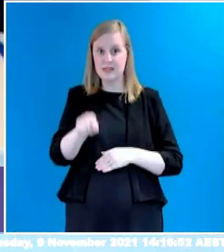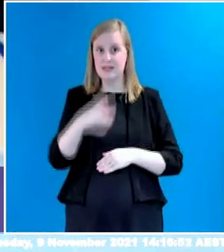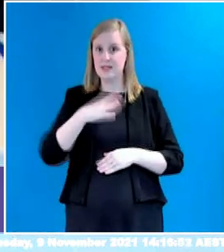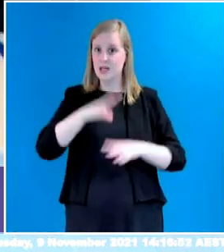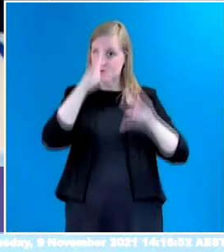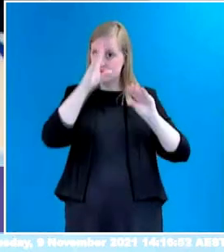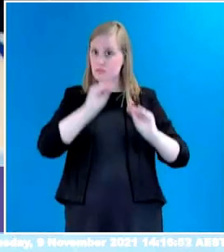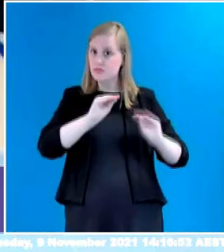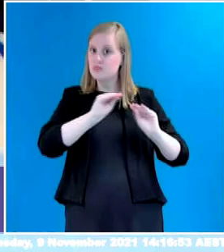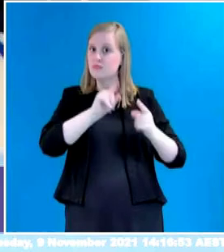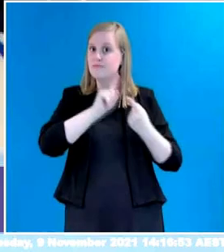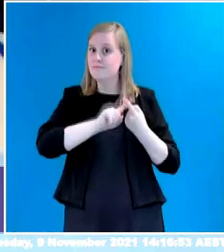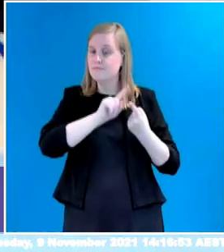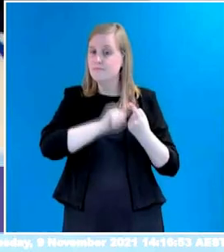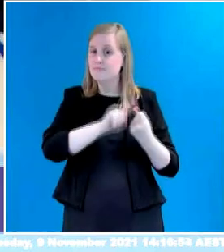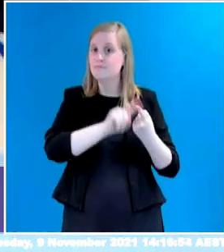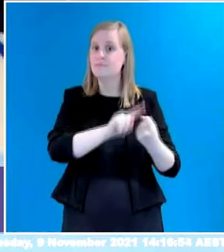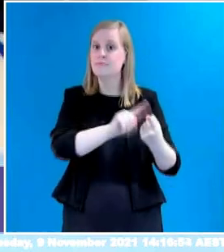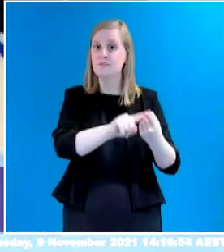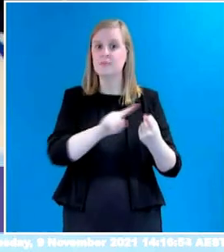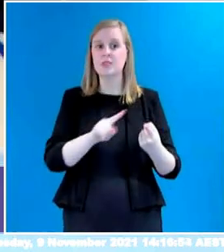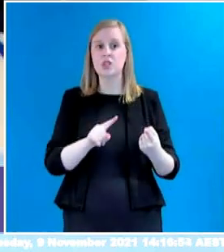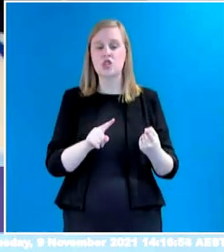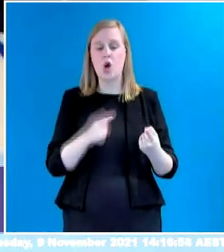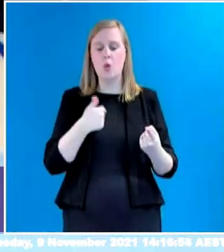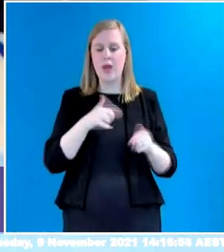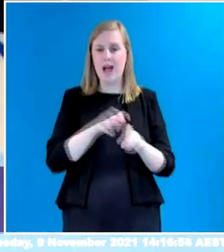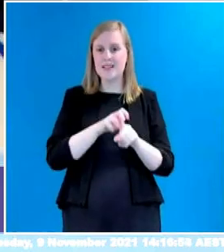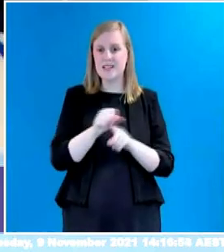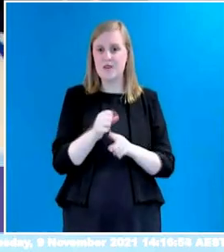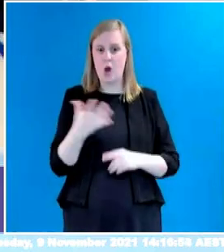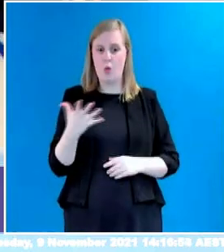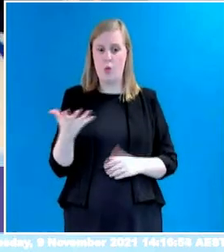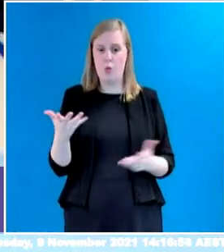be required but otherwise I think that's correct.